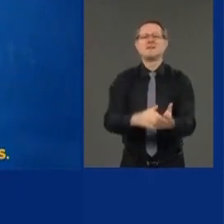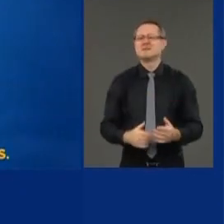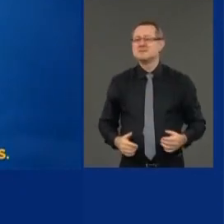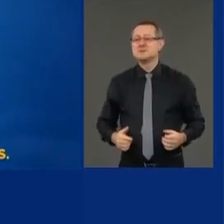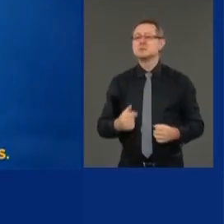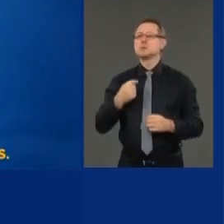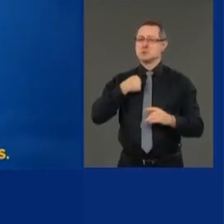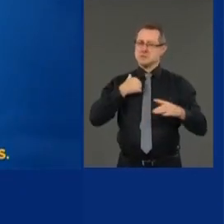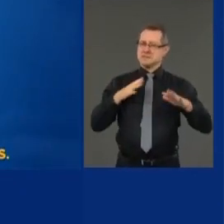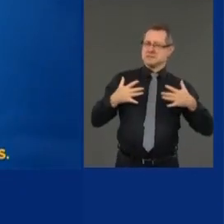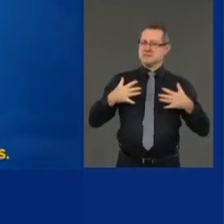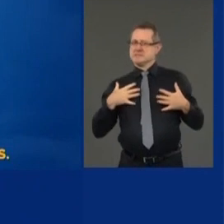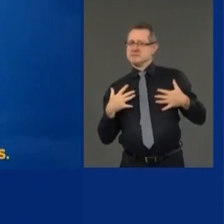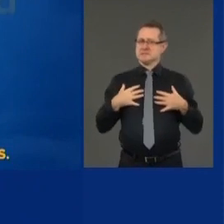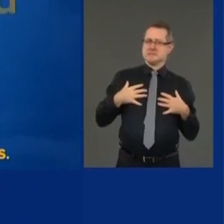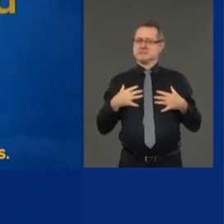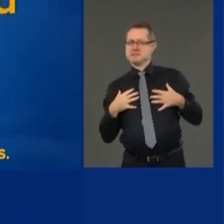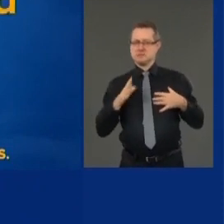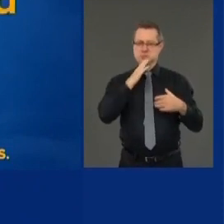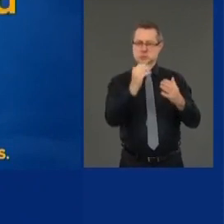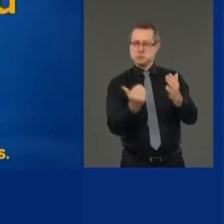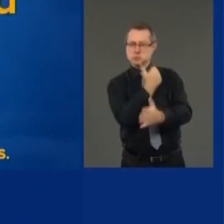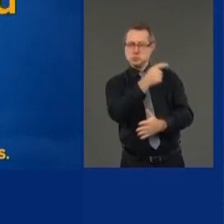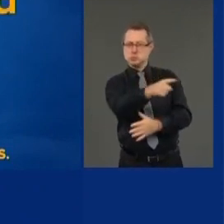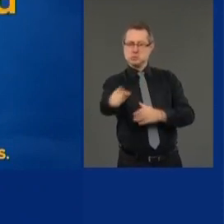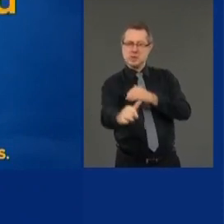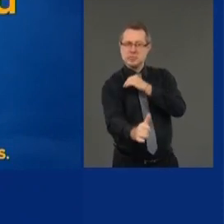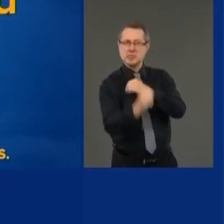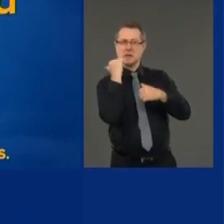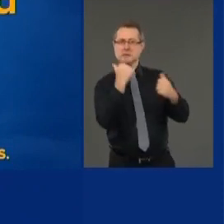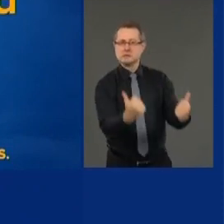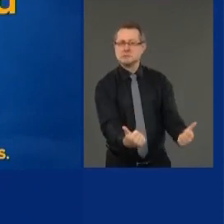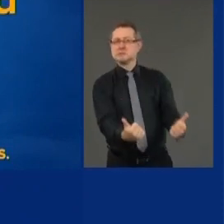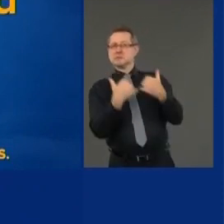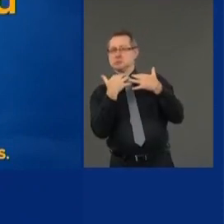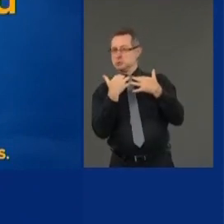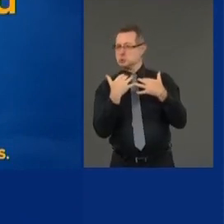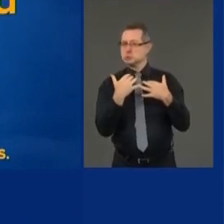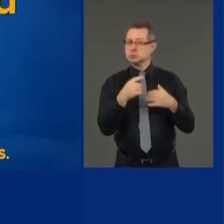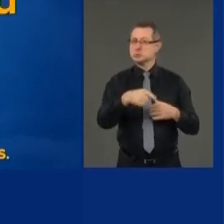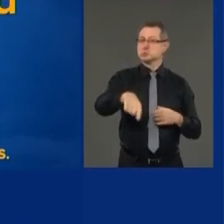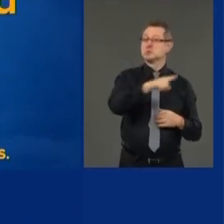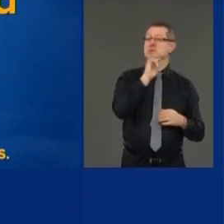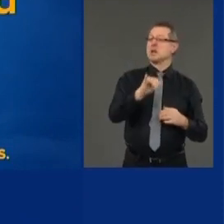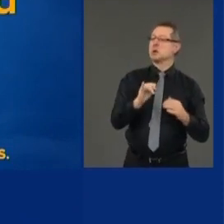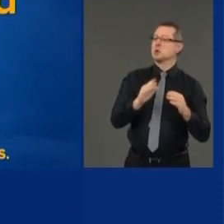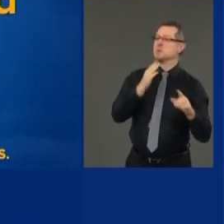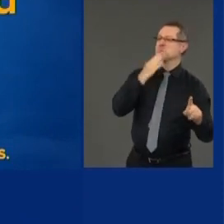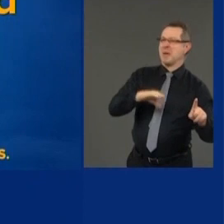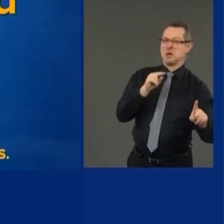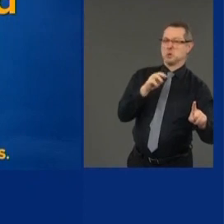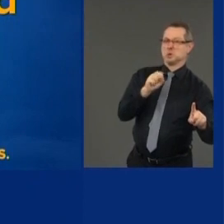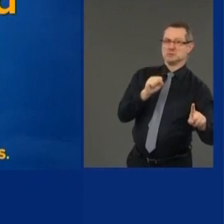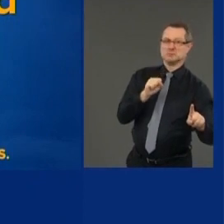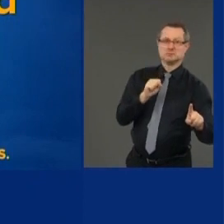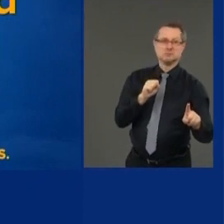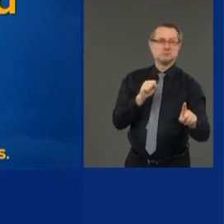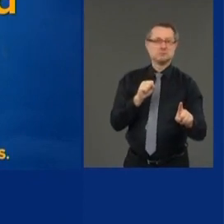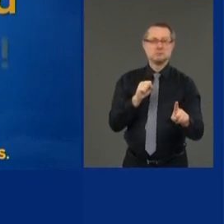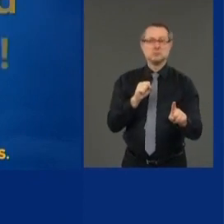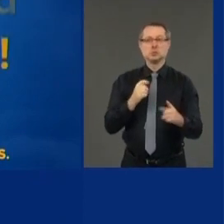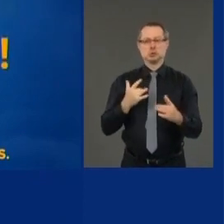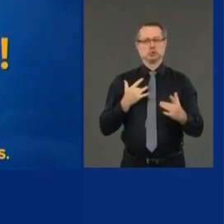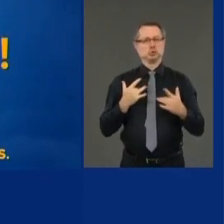AGAIN.